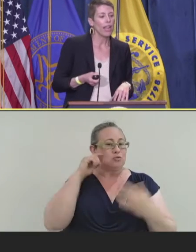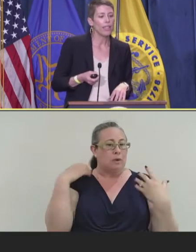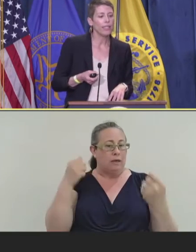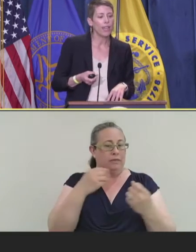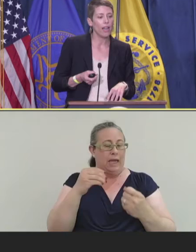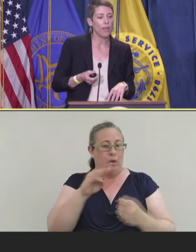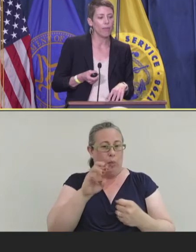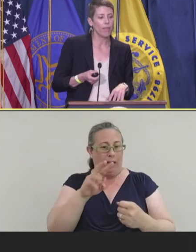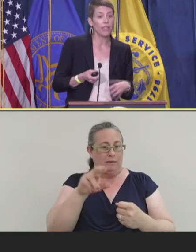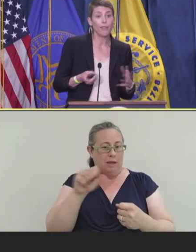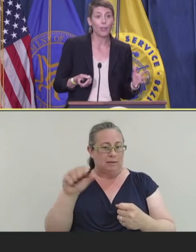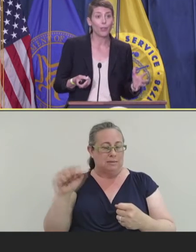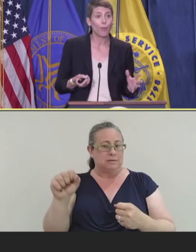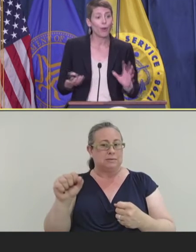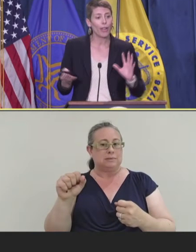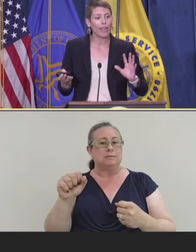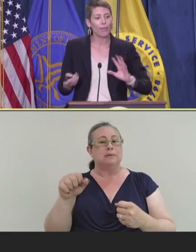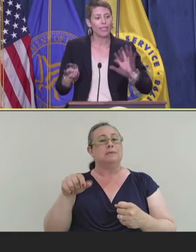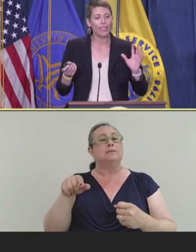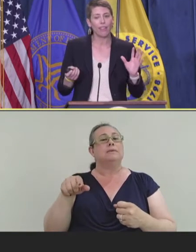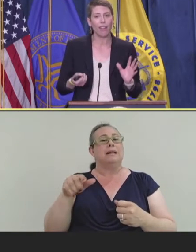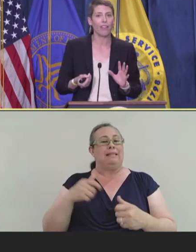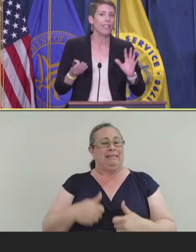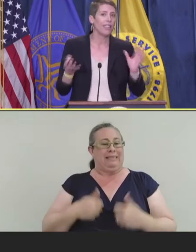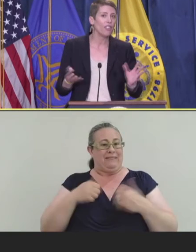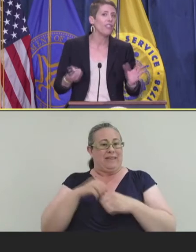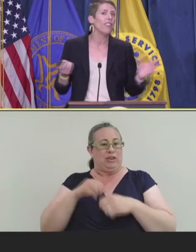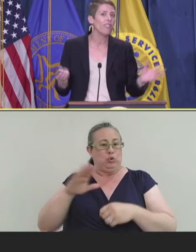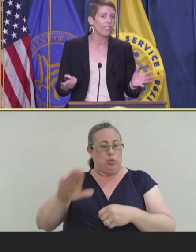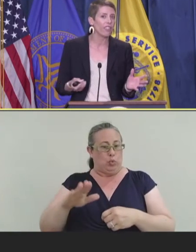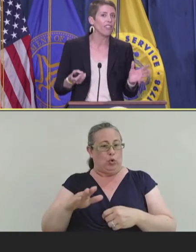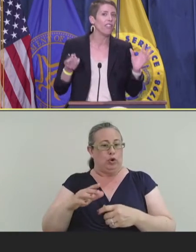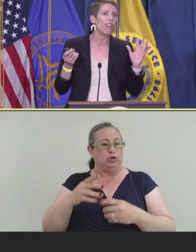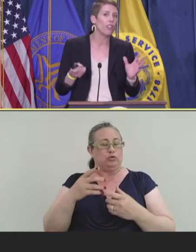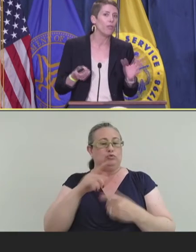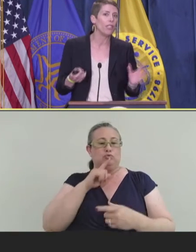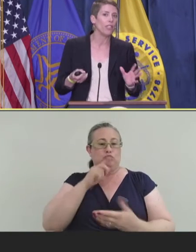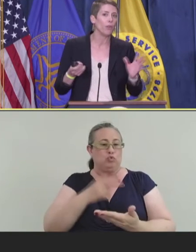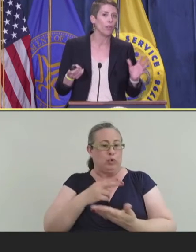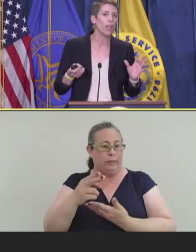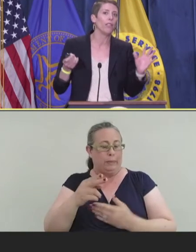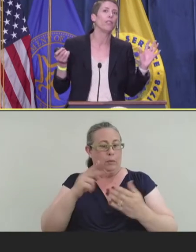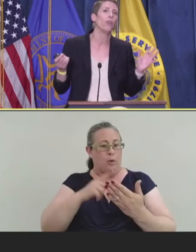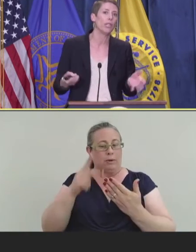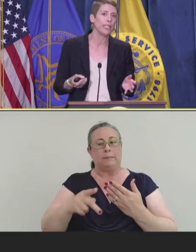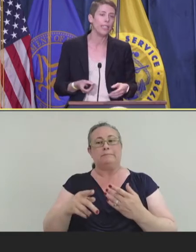And Live in Your Truth programs. These are intentionally intersectional LGBTQ+ organizations